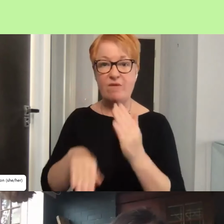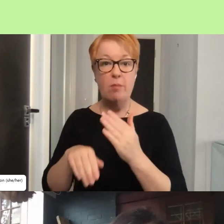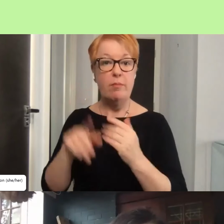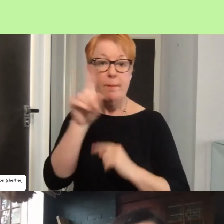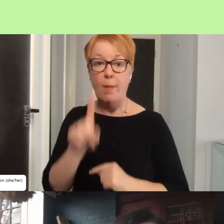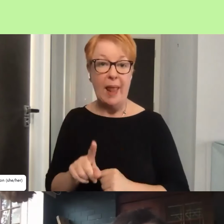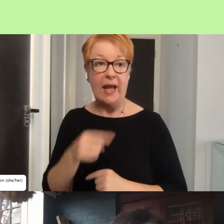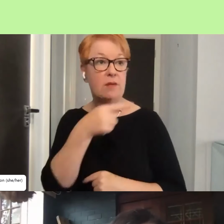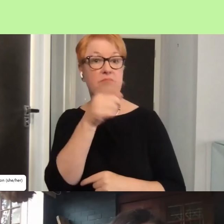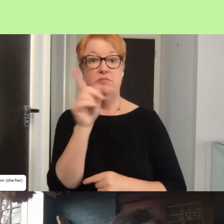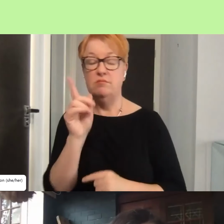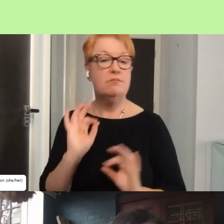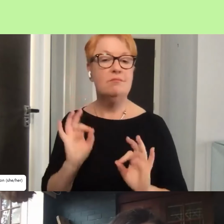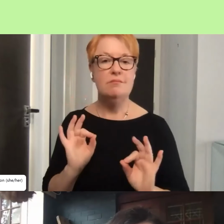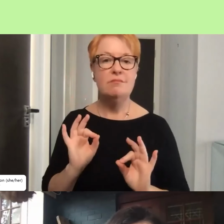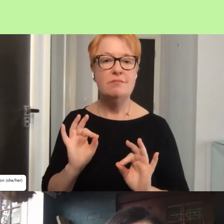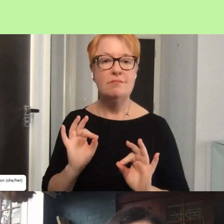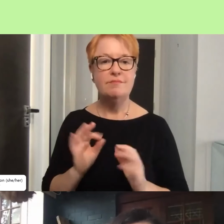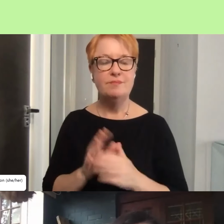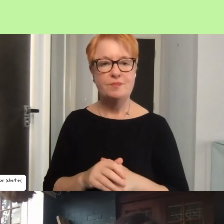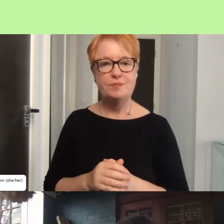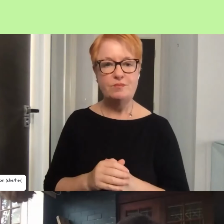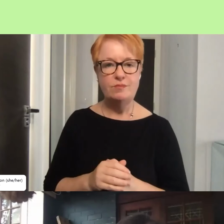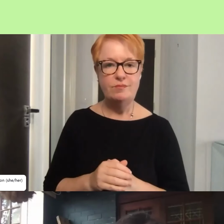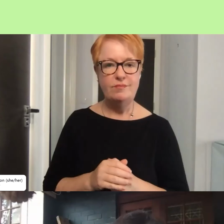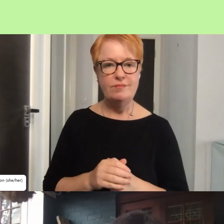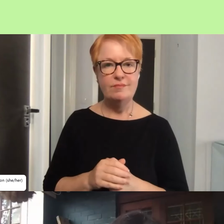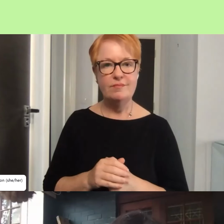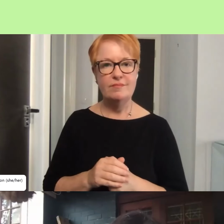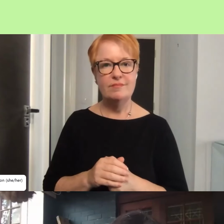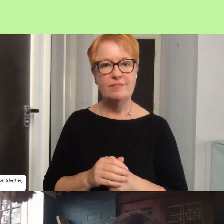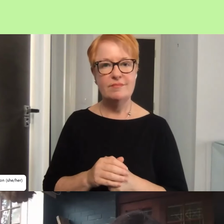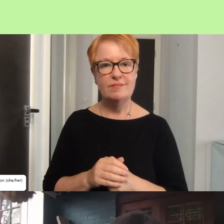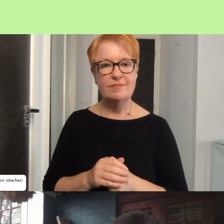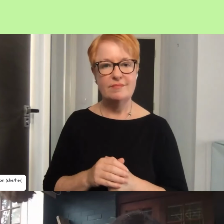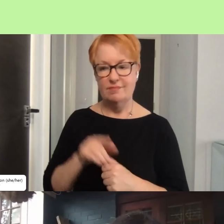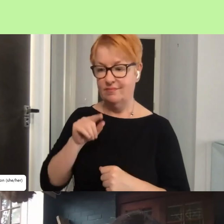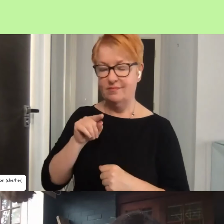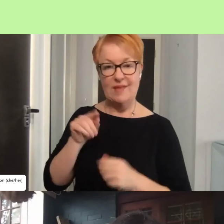So, they get the attention only, but at the end of in between the end of year report,